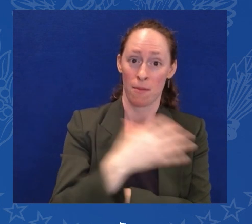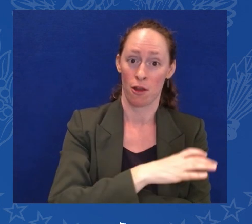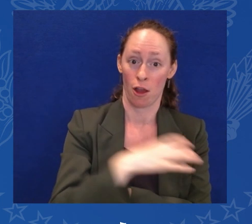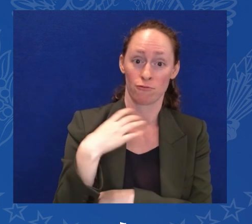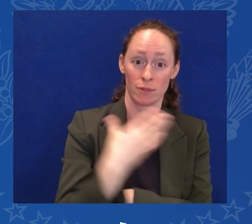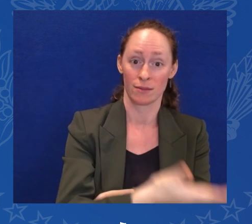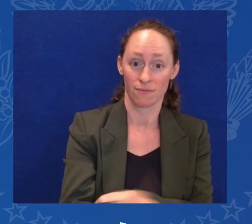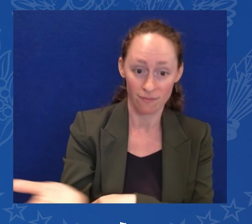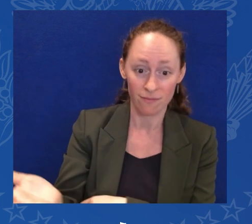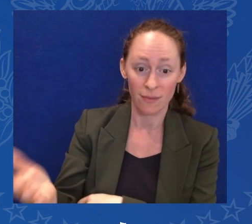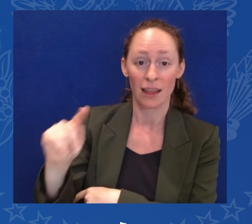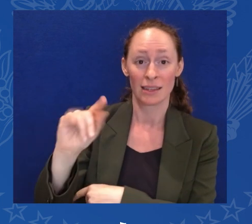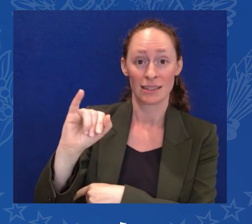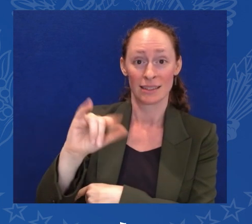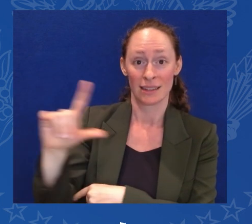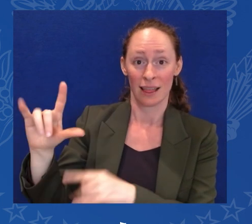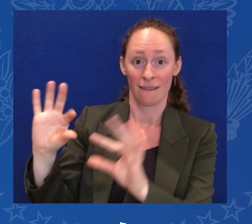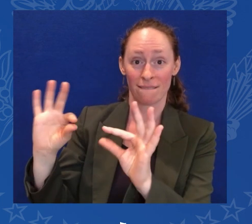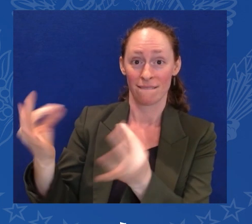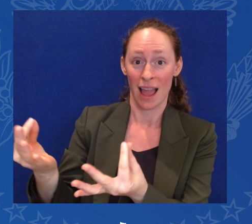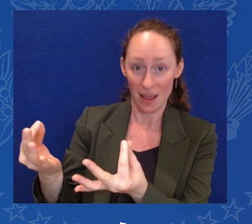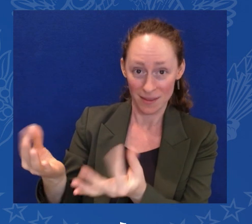Today, we gather to remember our history.